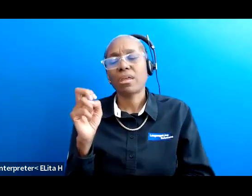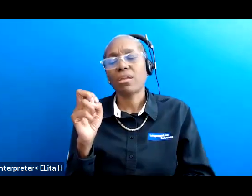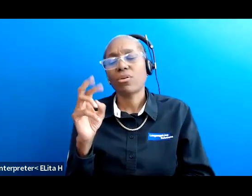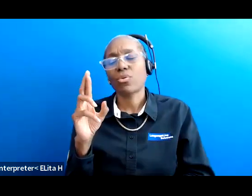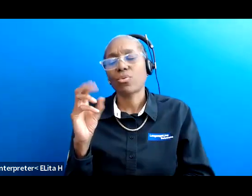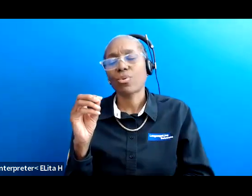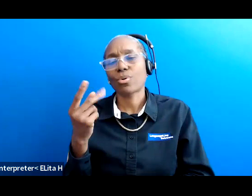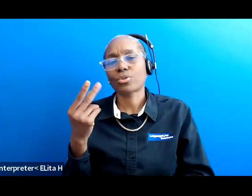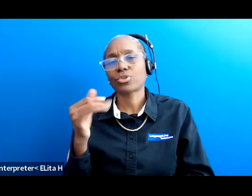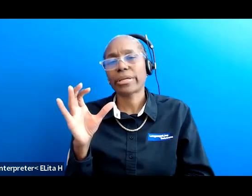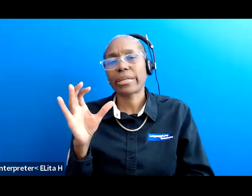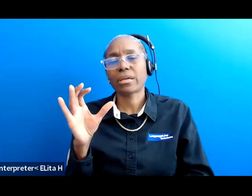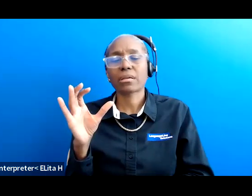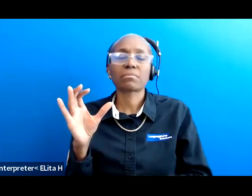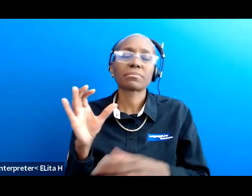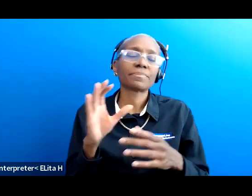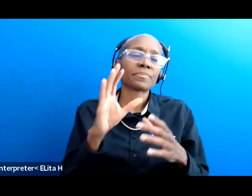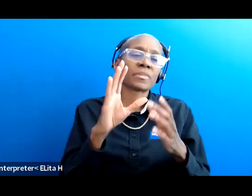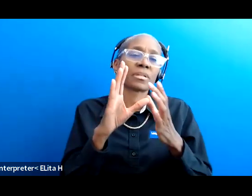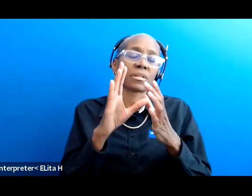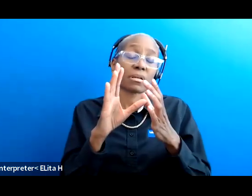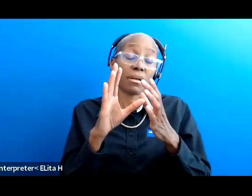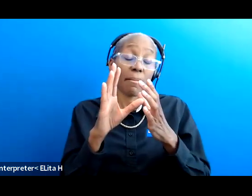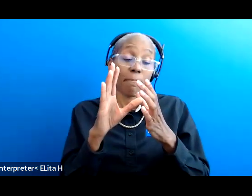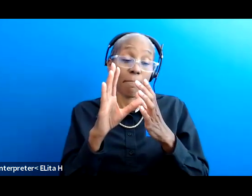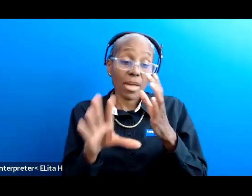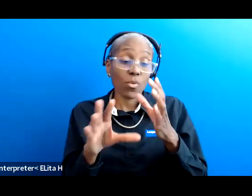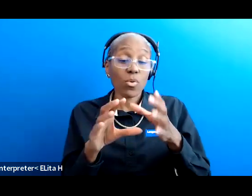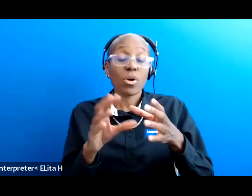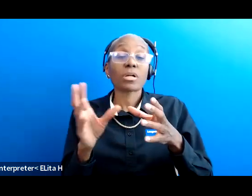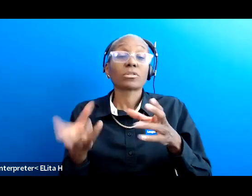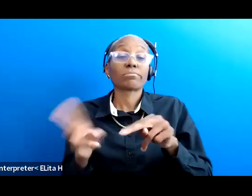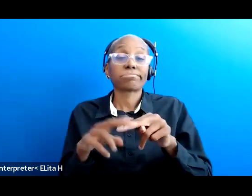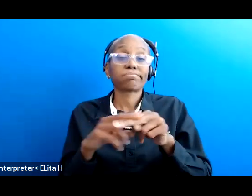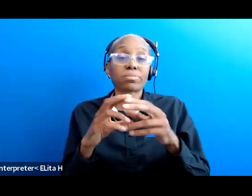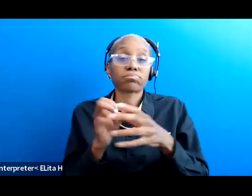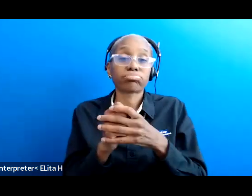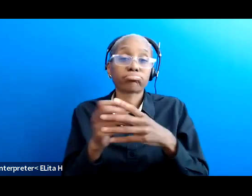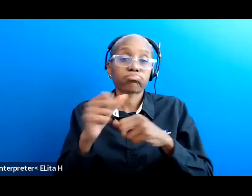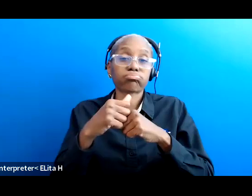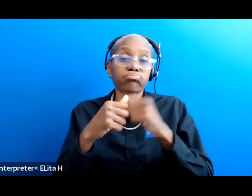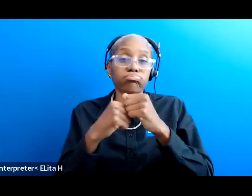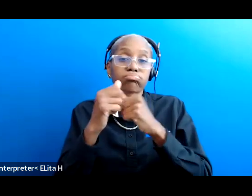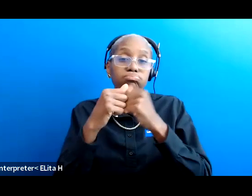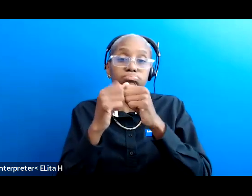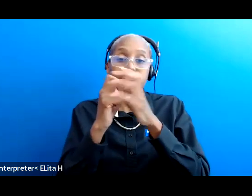sometimes it's going to overflow and the pressure of that stool in the bowel is going to overflow the pressure of that internal sphincter